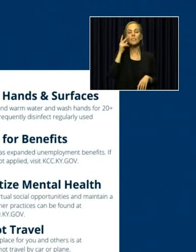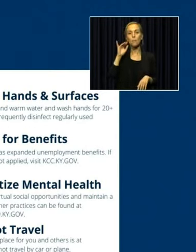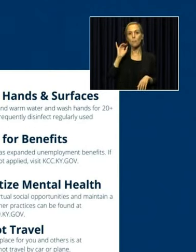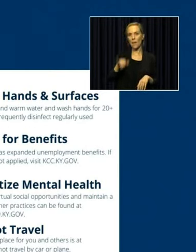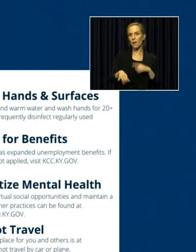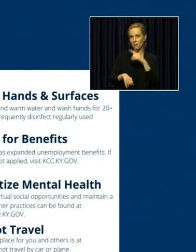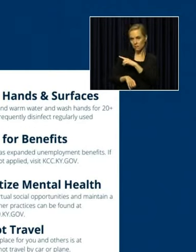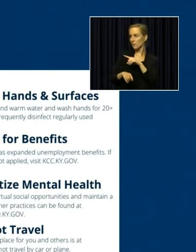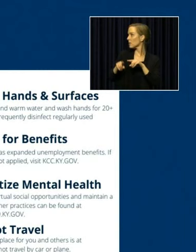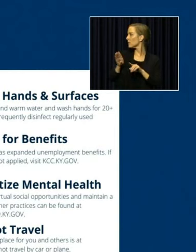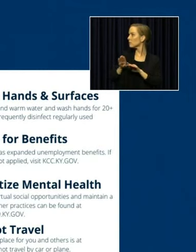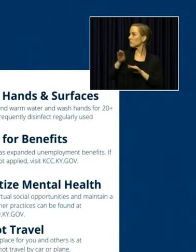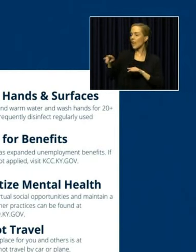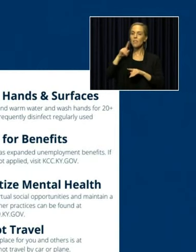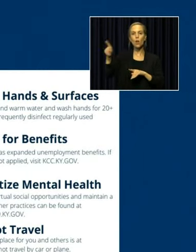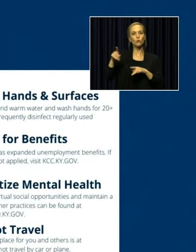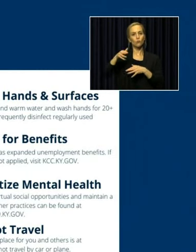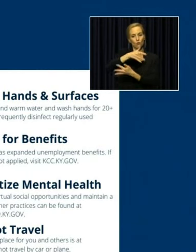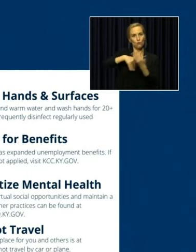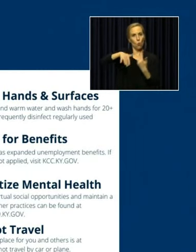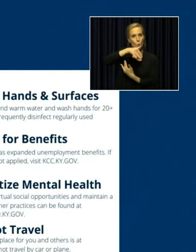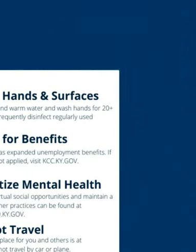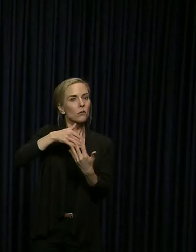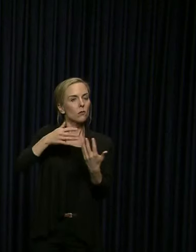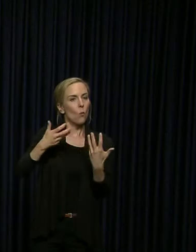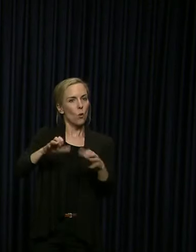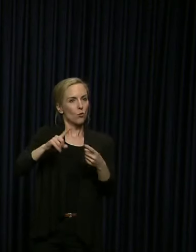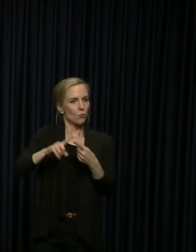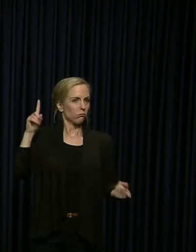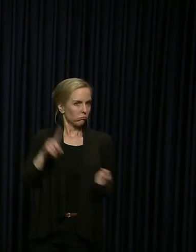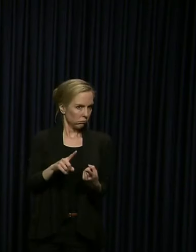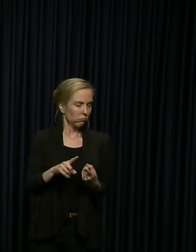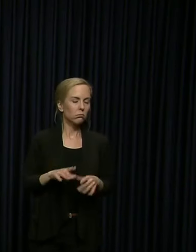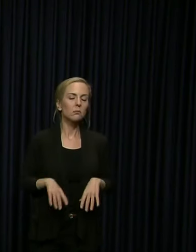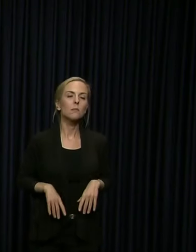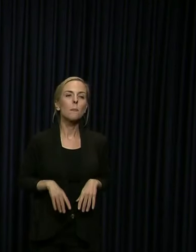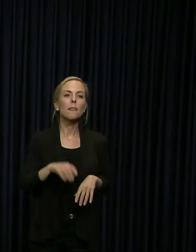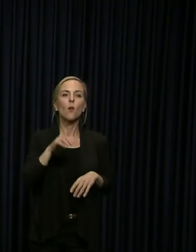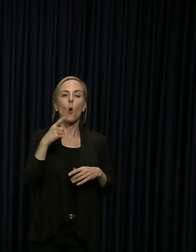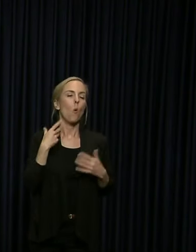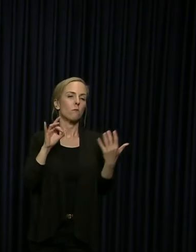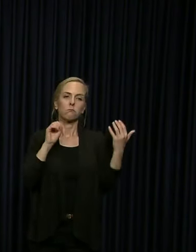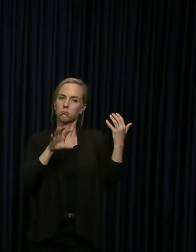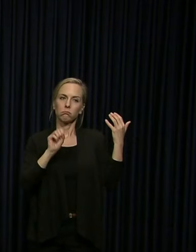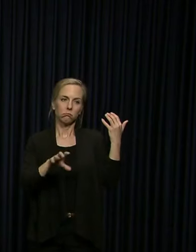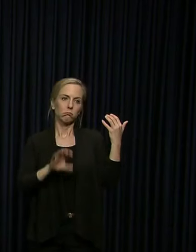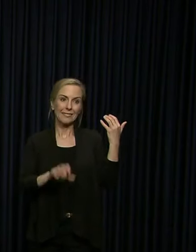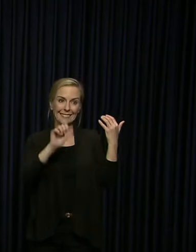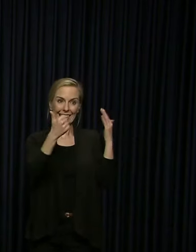ANNOUNCE, SEEING THE POSITIVITY THAT YOU ALL ARE PUTTING OUT THERE IS REALLY SPECIAL AND IT'S